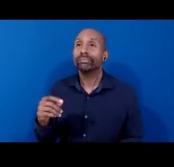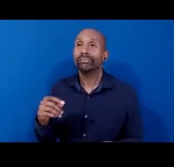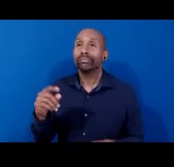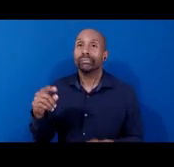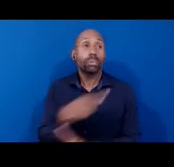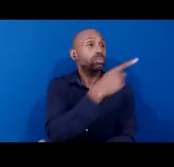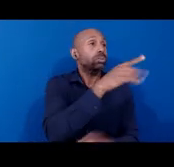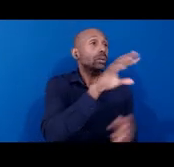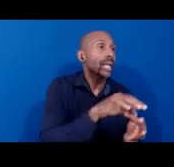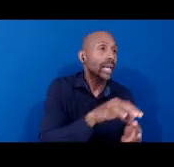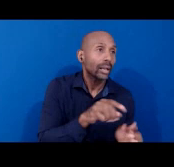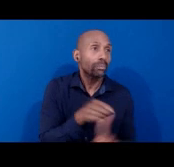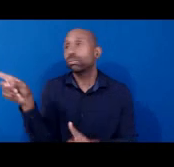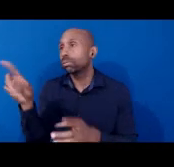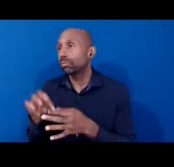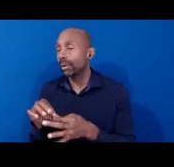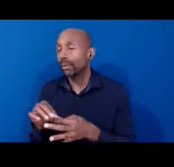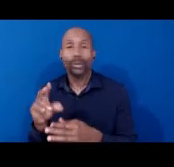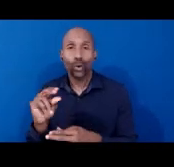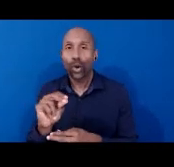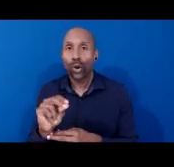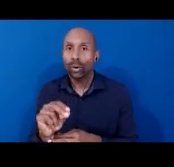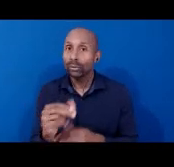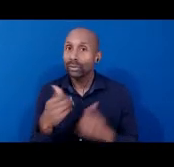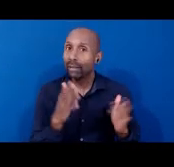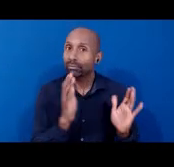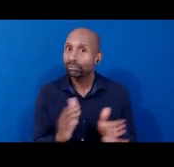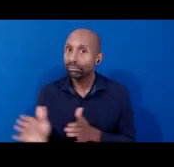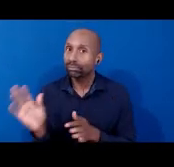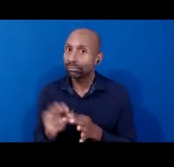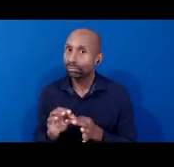So the when you see those lines across that wonderful food lab